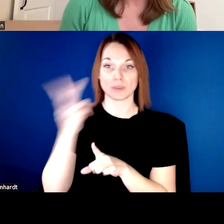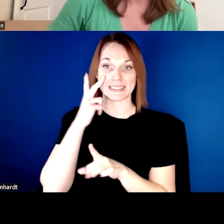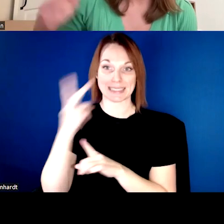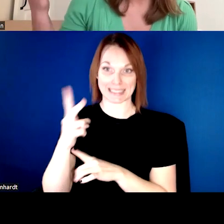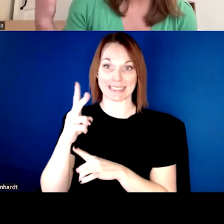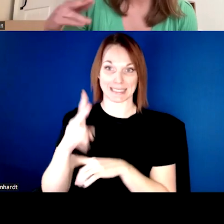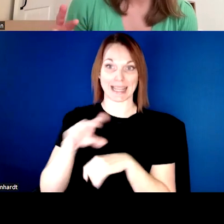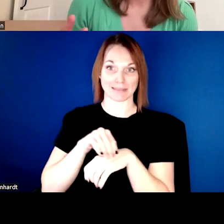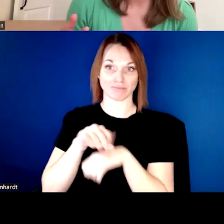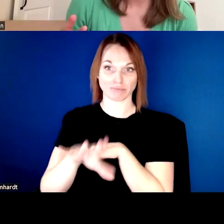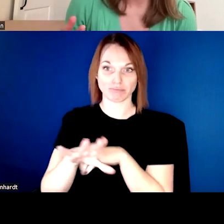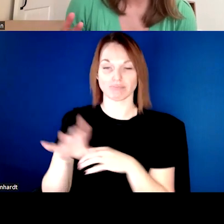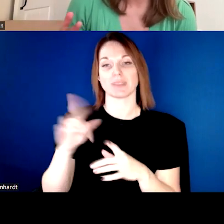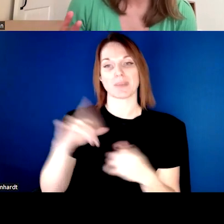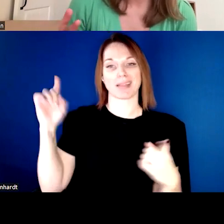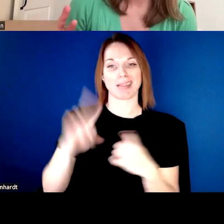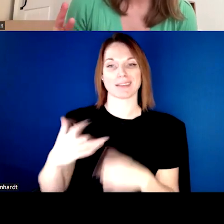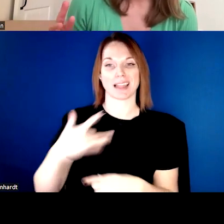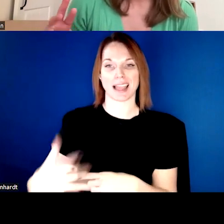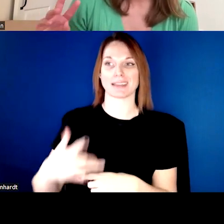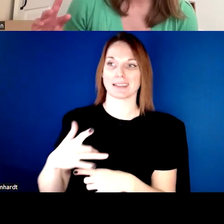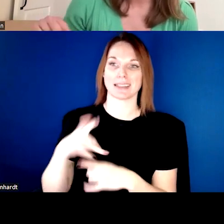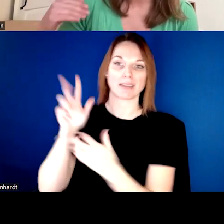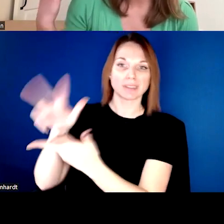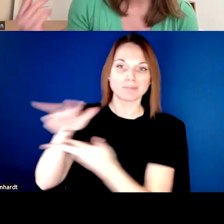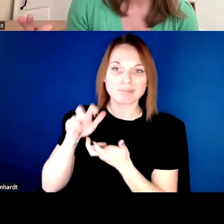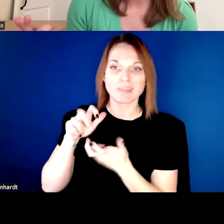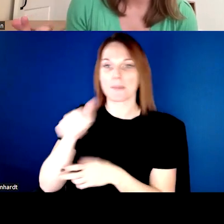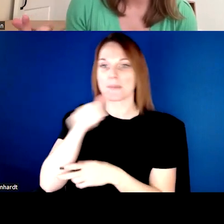that decrease in taking out private loans; and they're switching to public